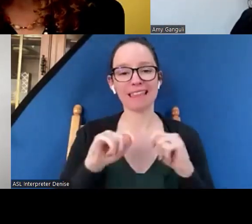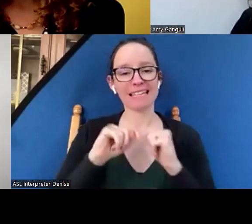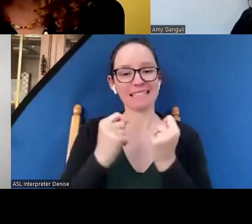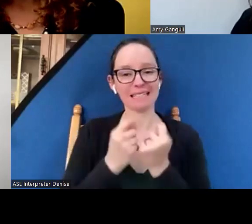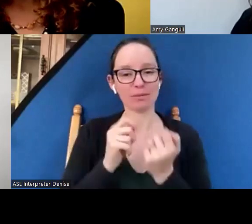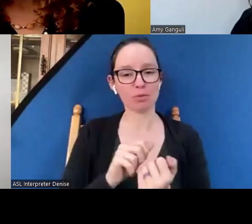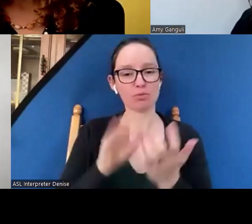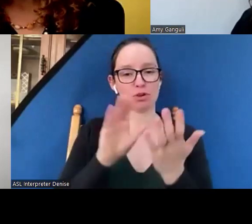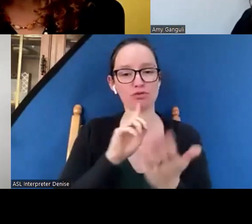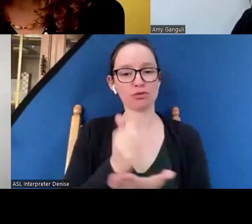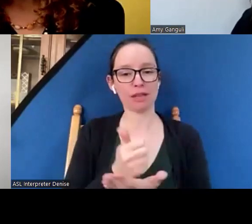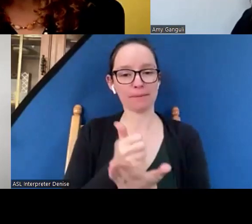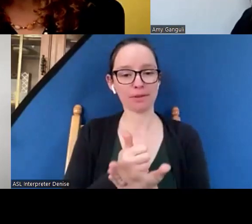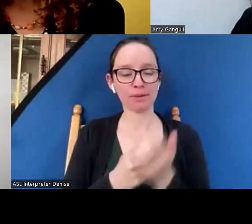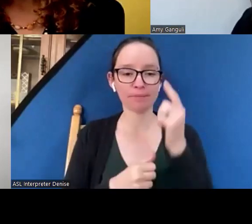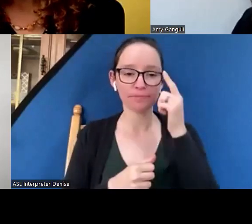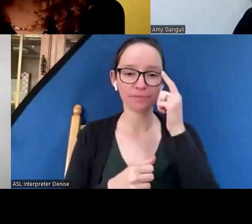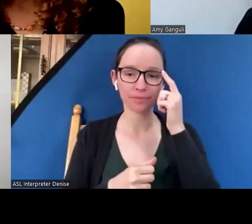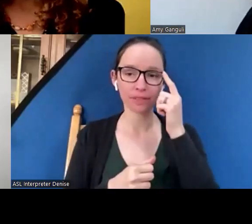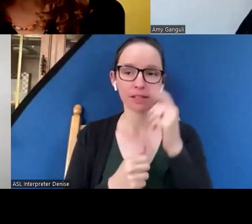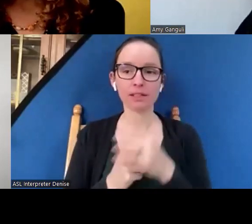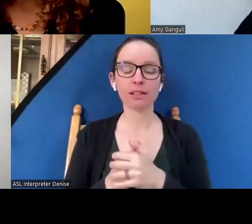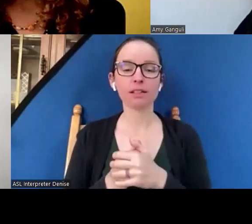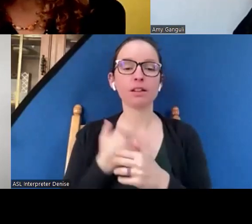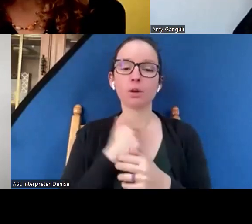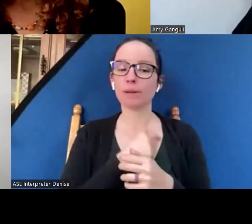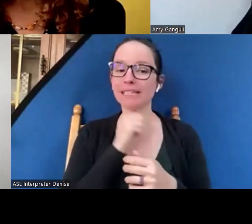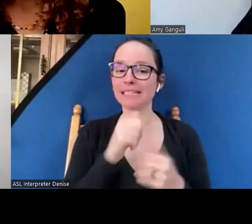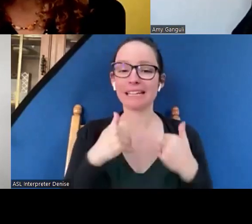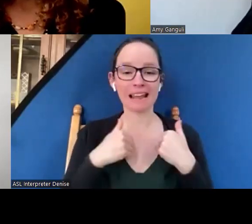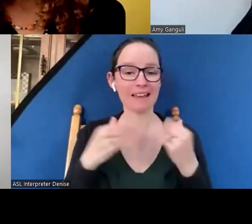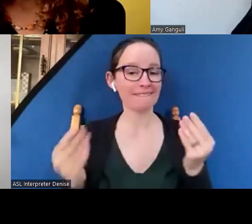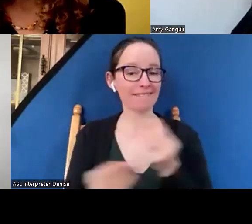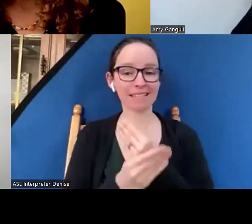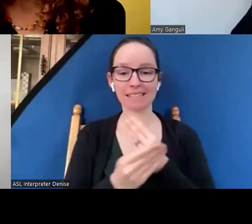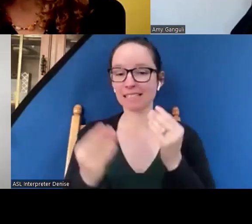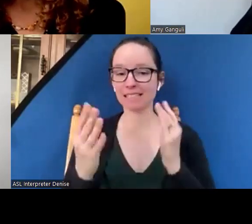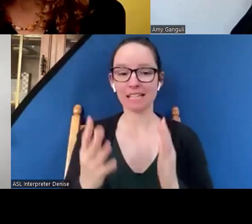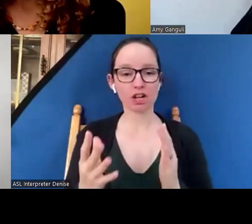We didn't have a facilitator or a project manager in CARM.